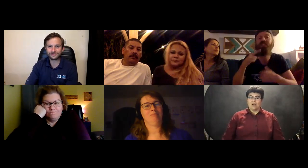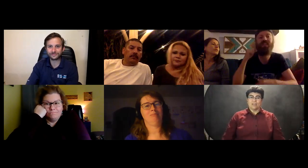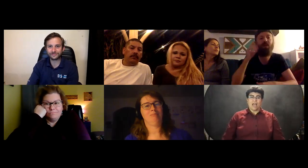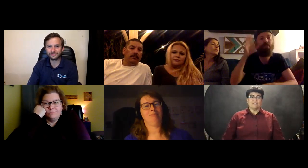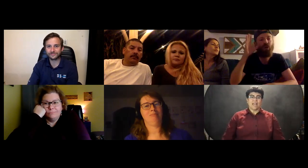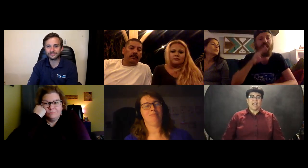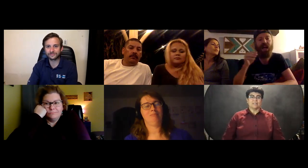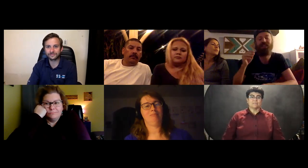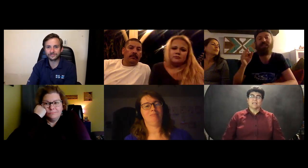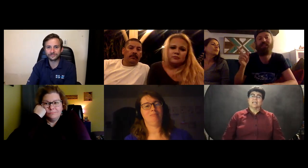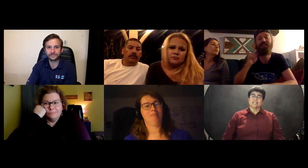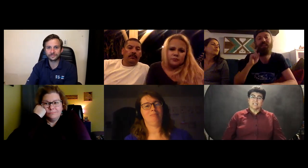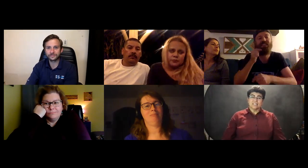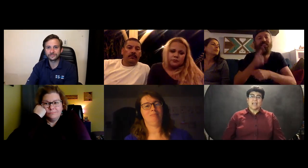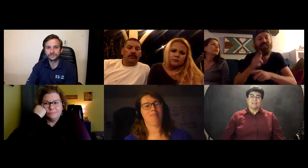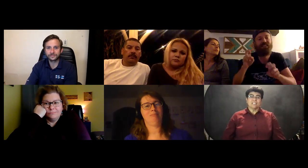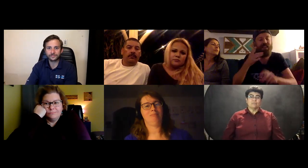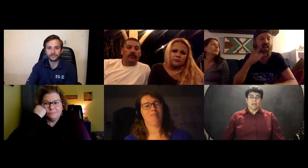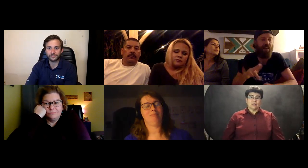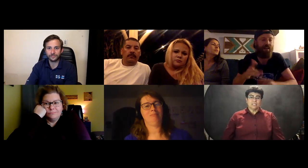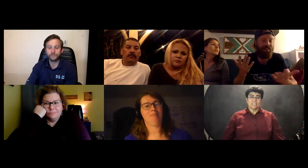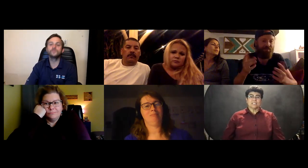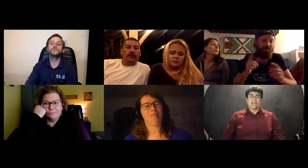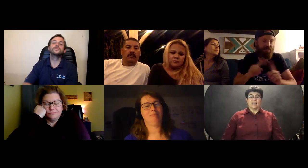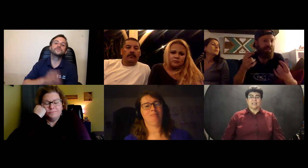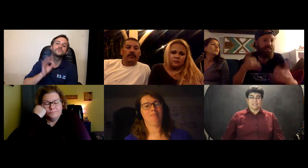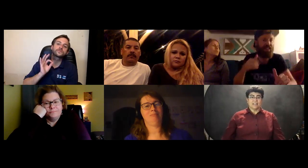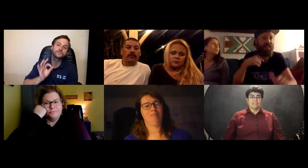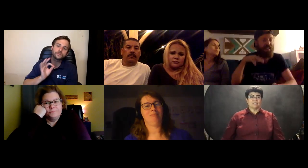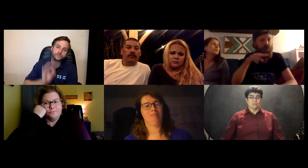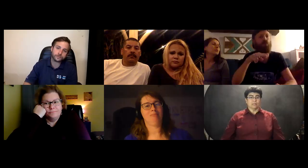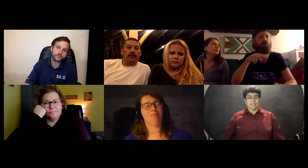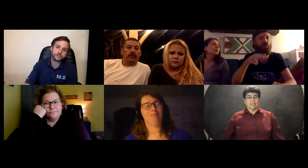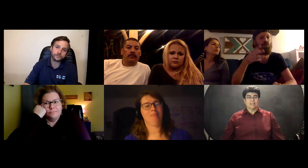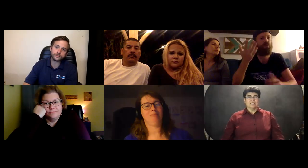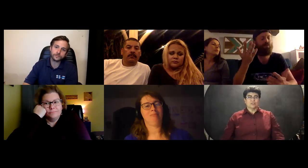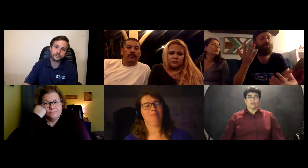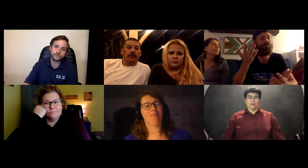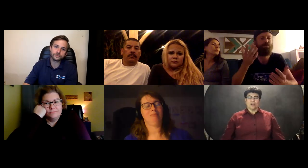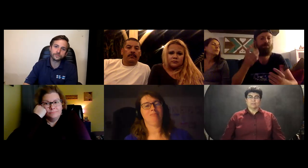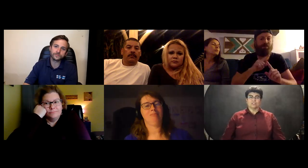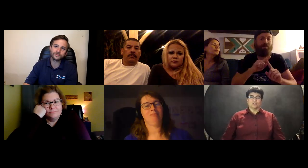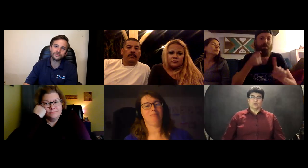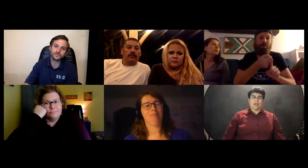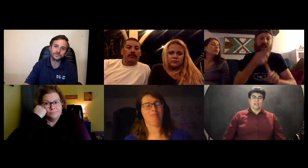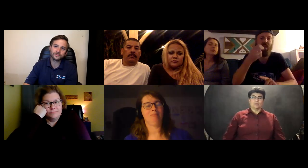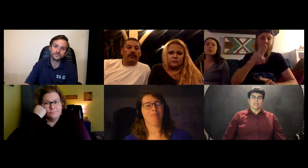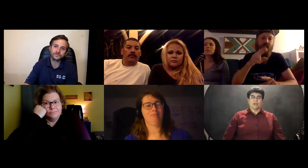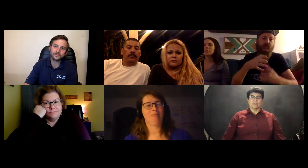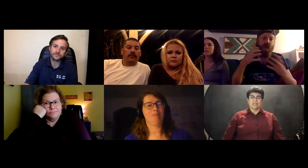they haven't had it luckily they have deaf parents and a deaf sibling